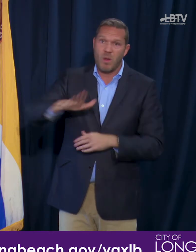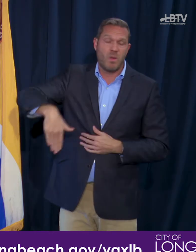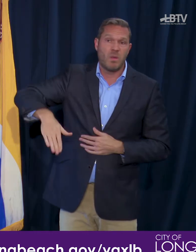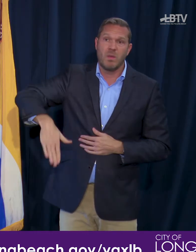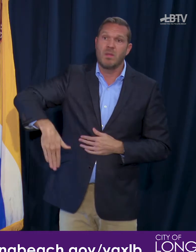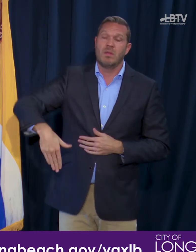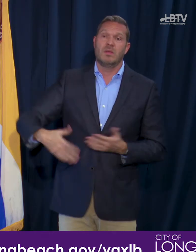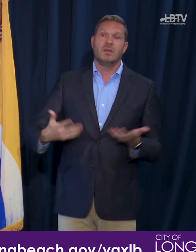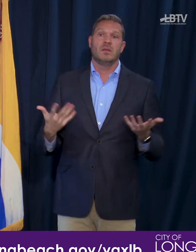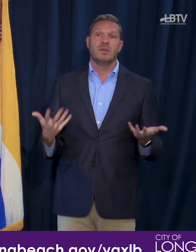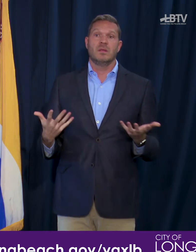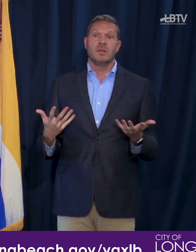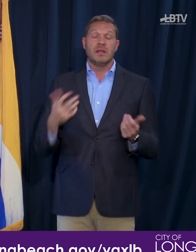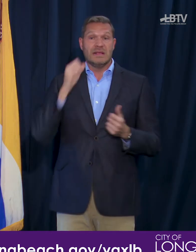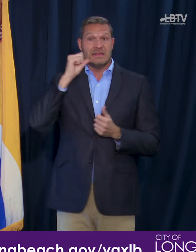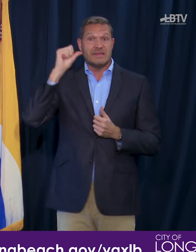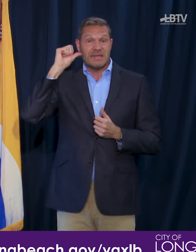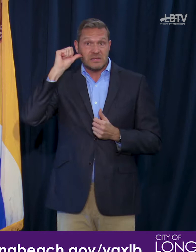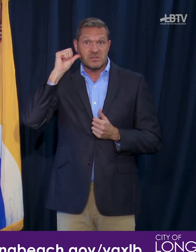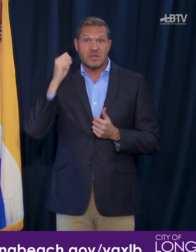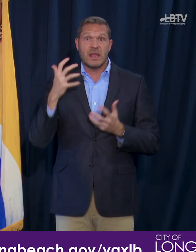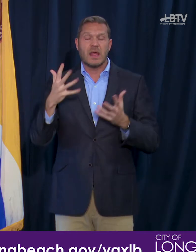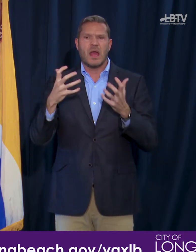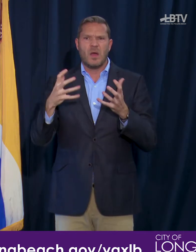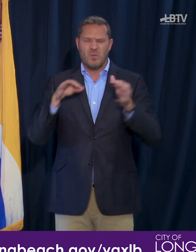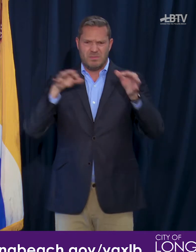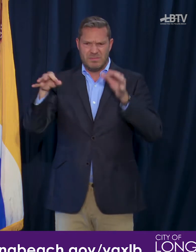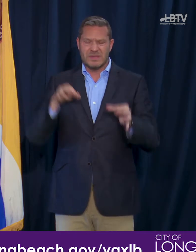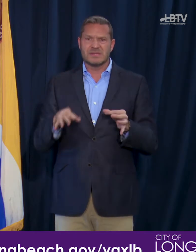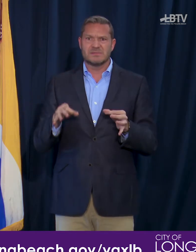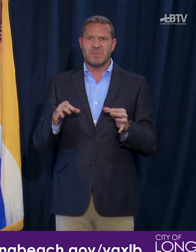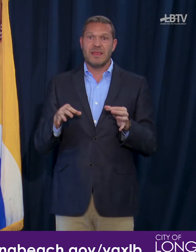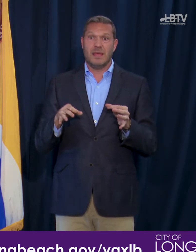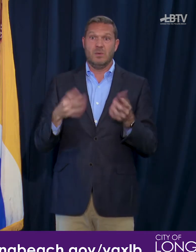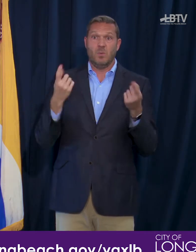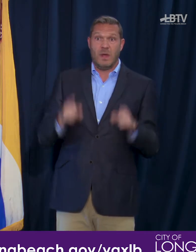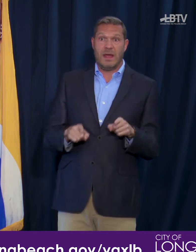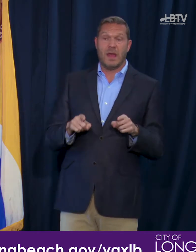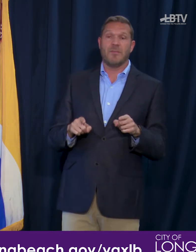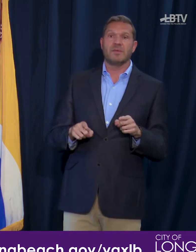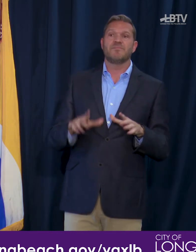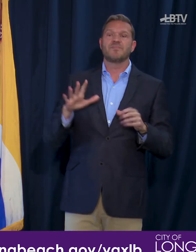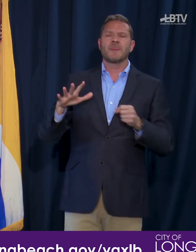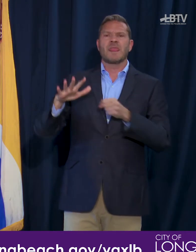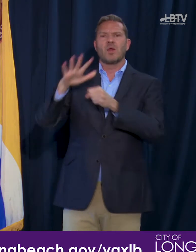So yesterday I just want to talk a little about the Health order. So the state lifted the Regional Stay at Home Order.